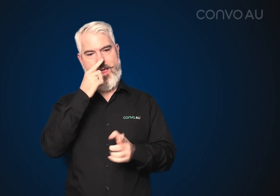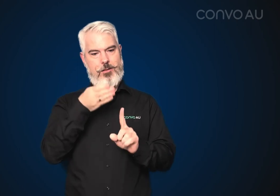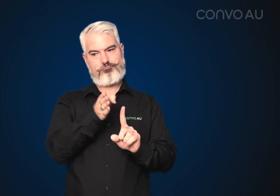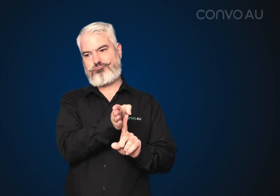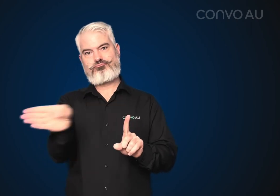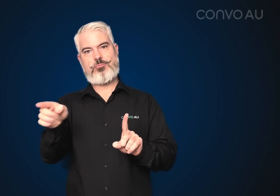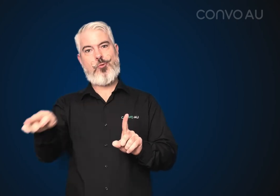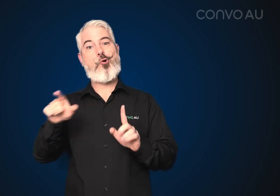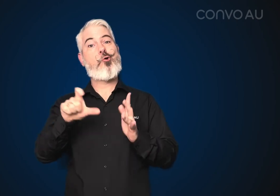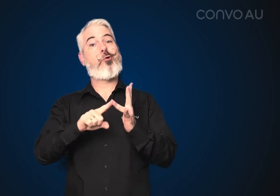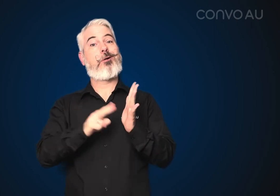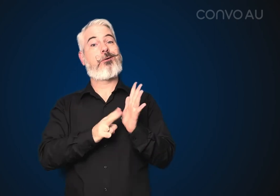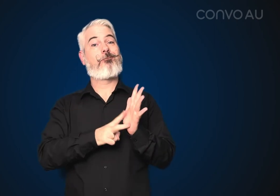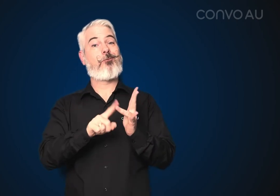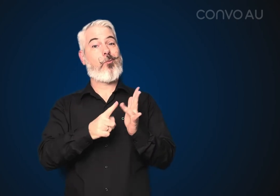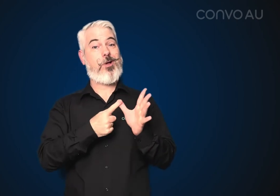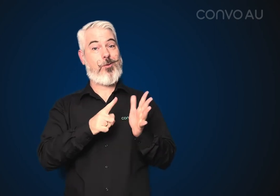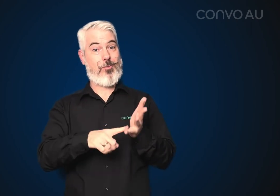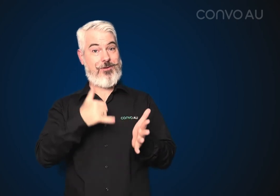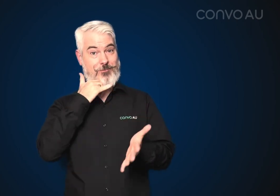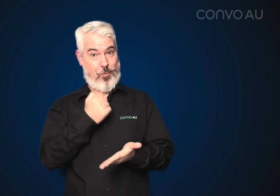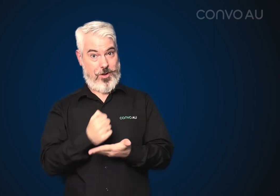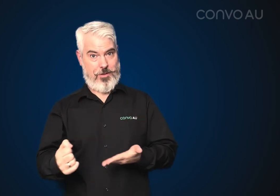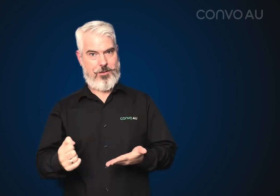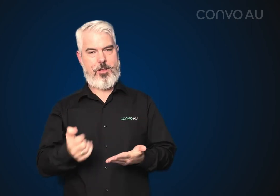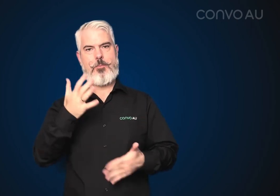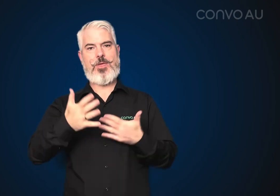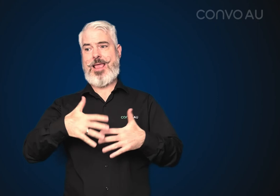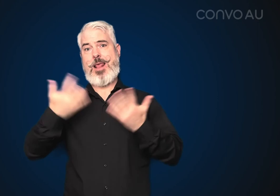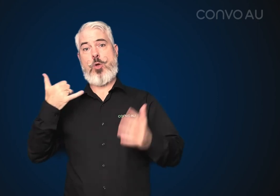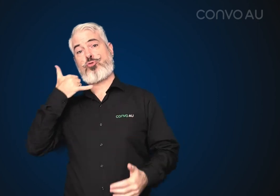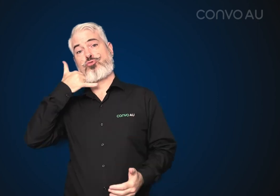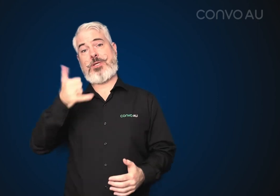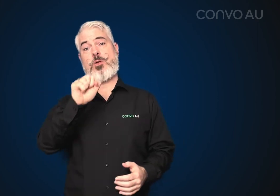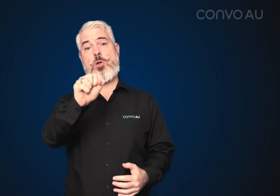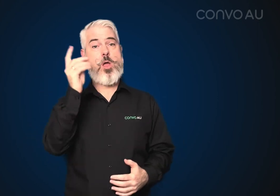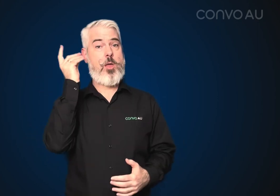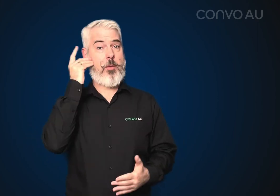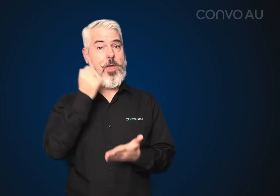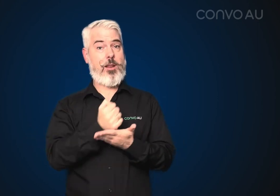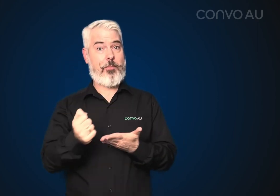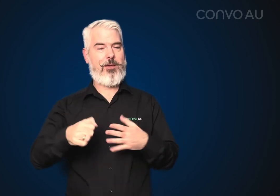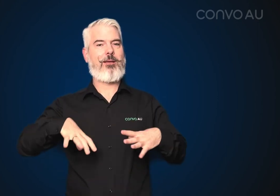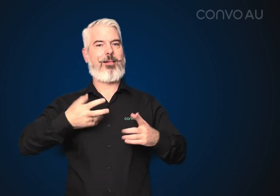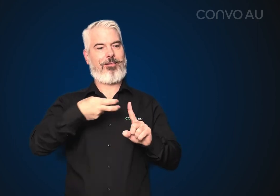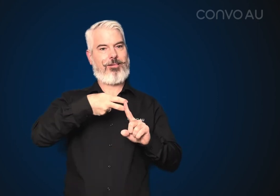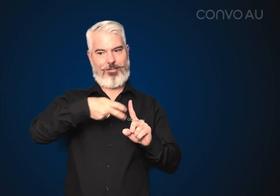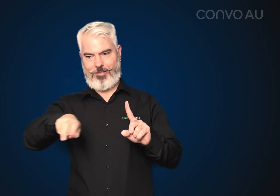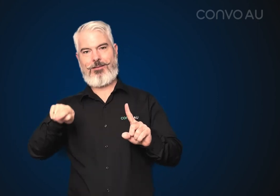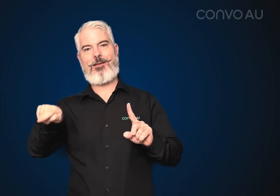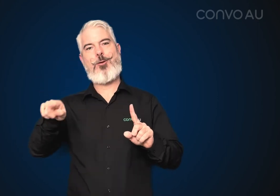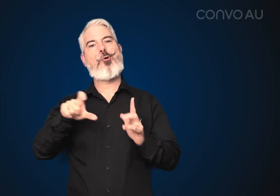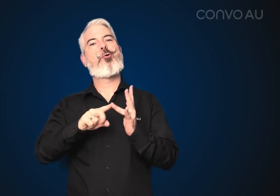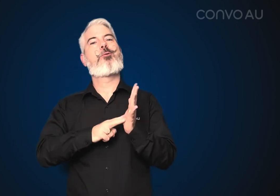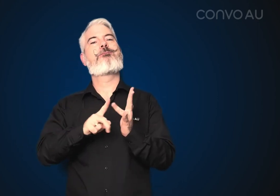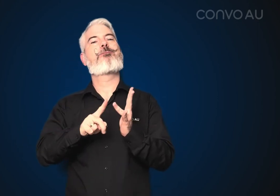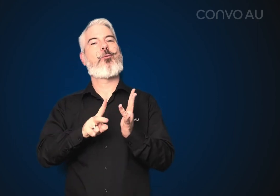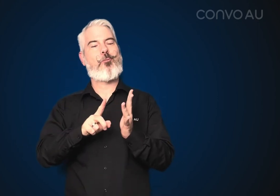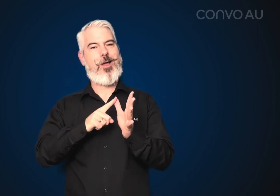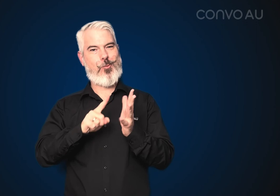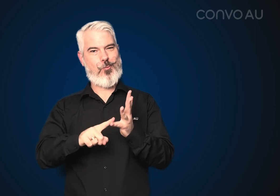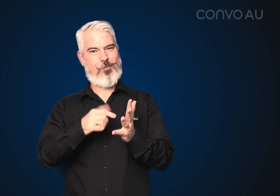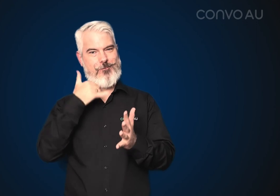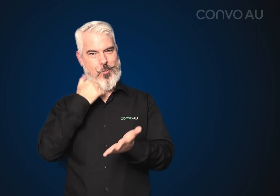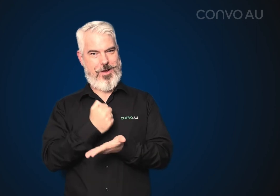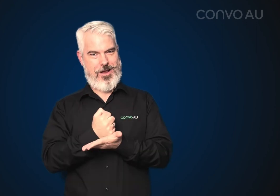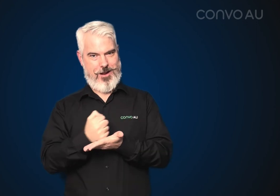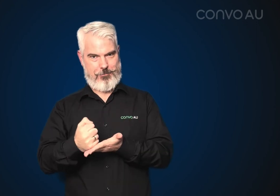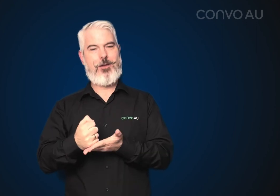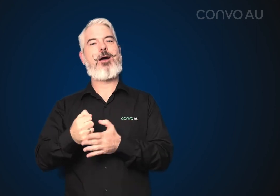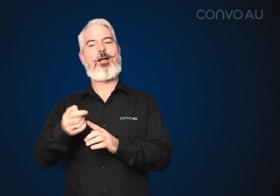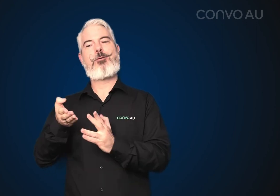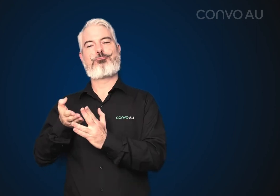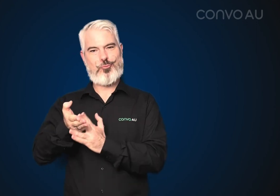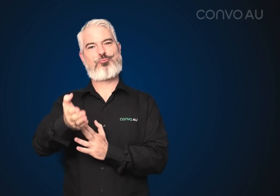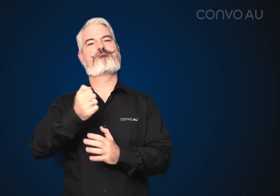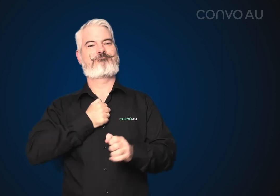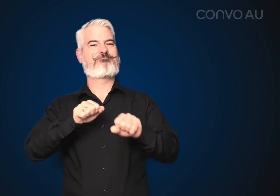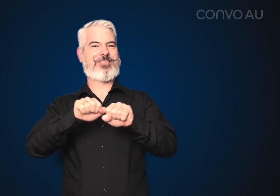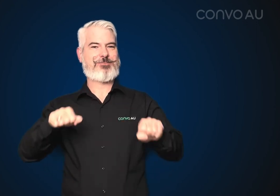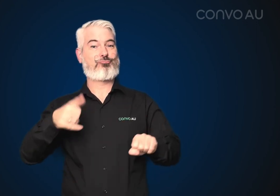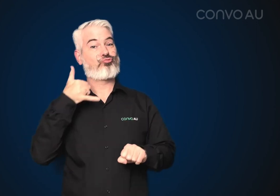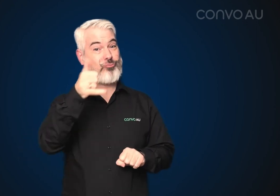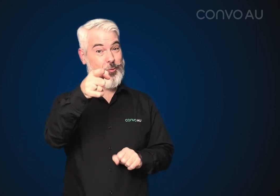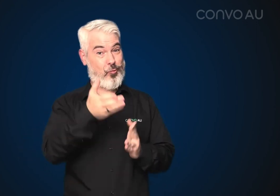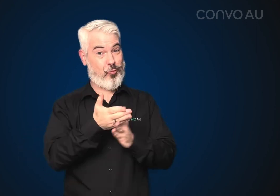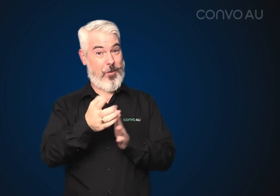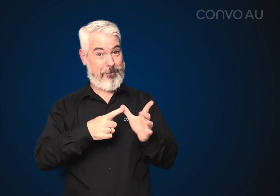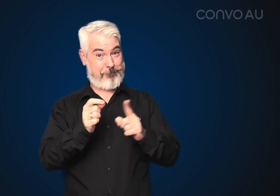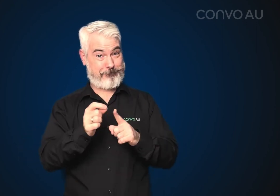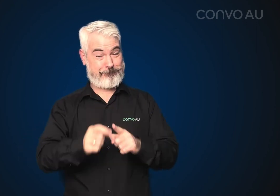it will get redirected to your Convo AU phone number and to our system.